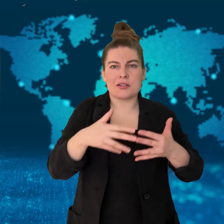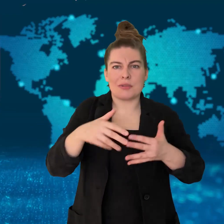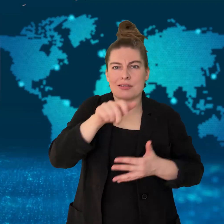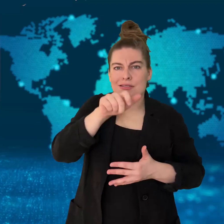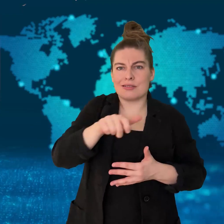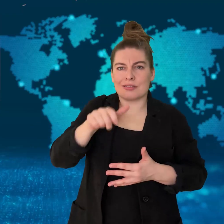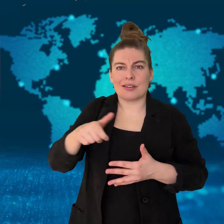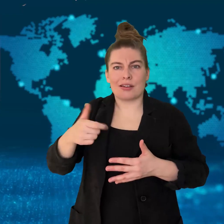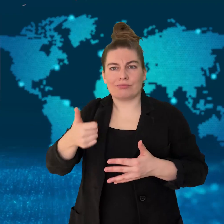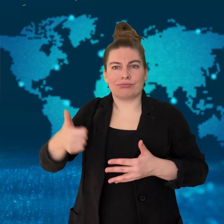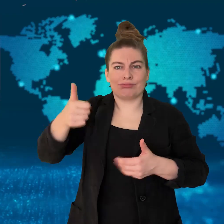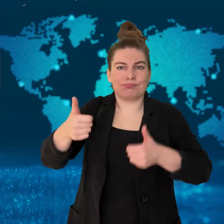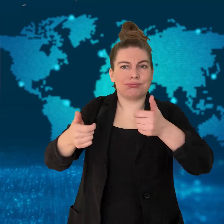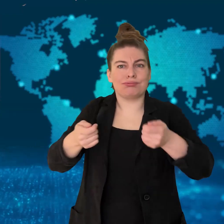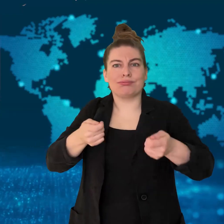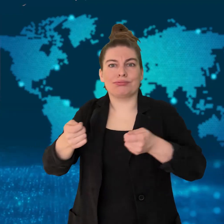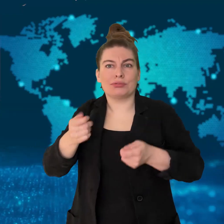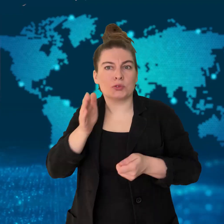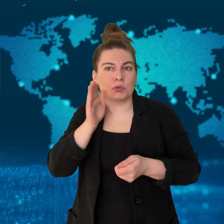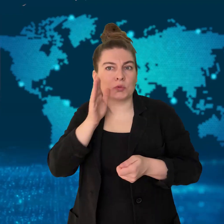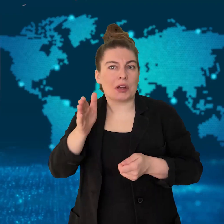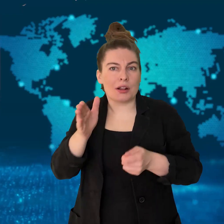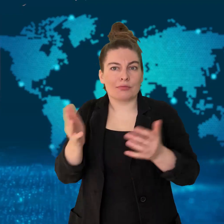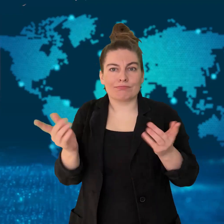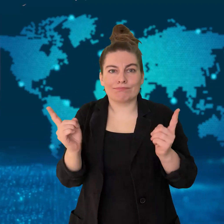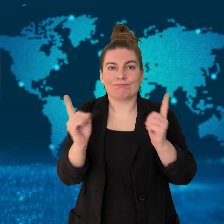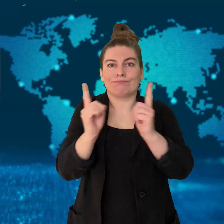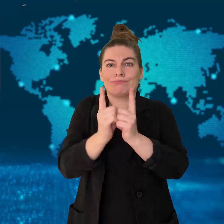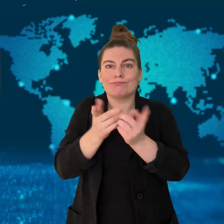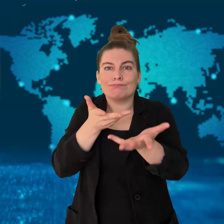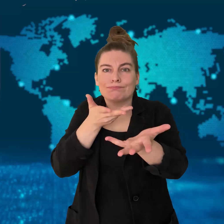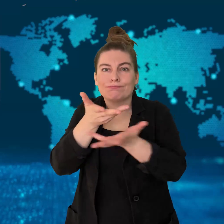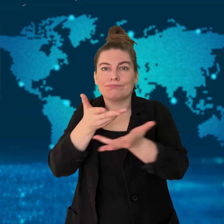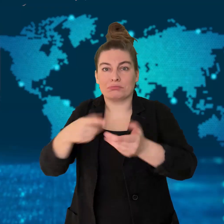than $680 billion USD on defense of Europe,